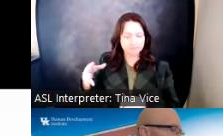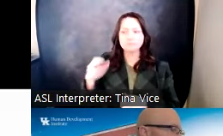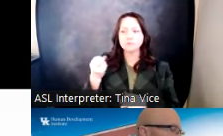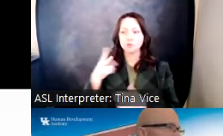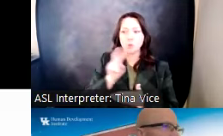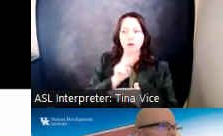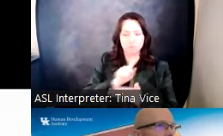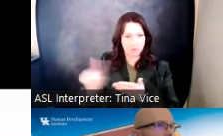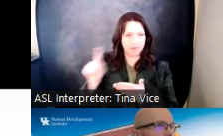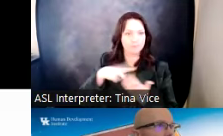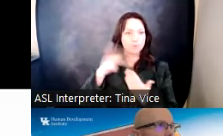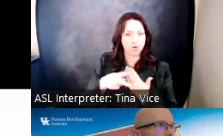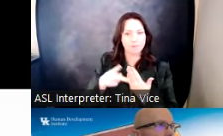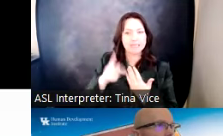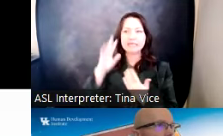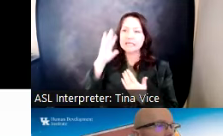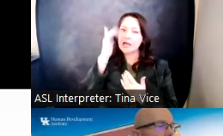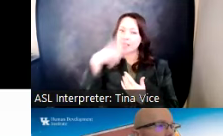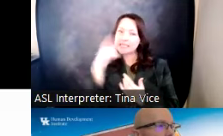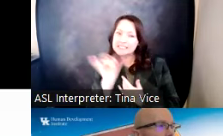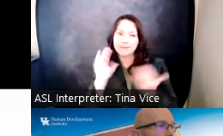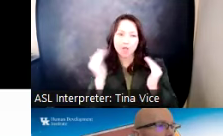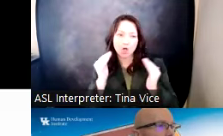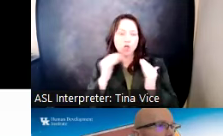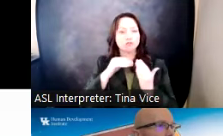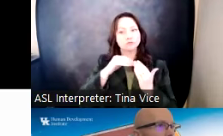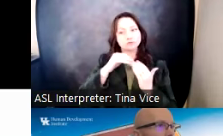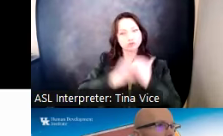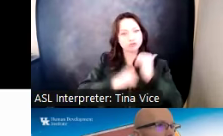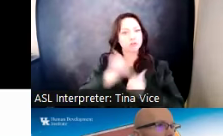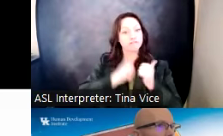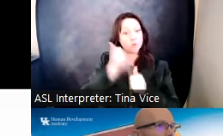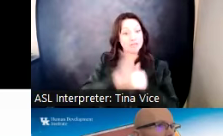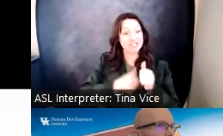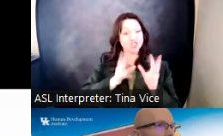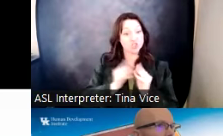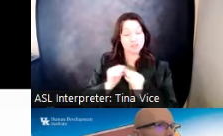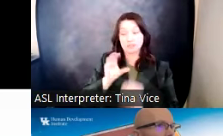similar structure to each um session. And so we would always start with dynamic warm-ups. And during this time,